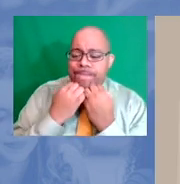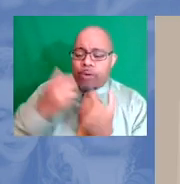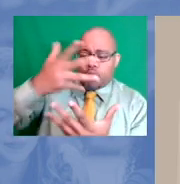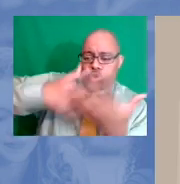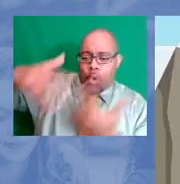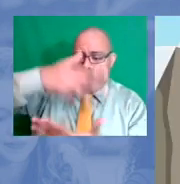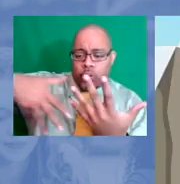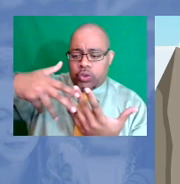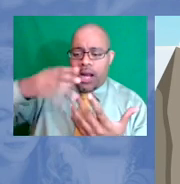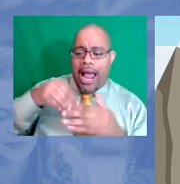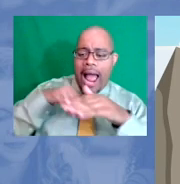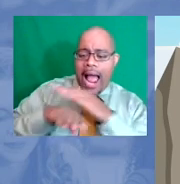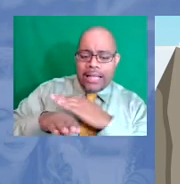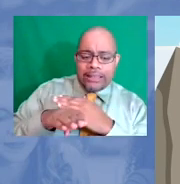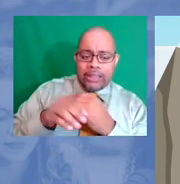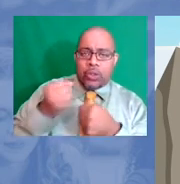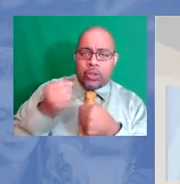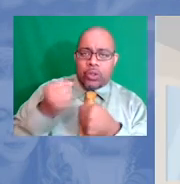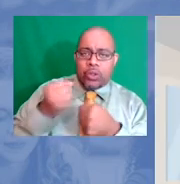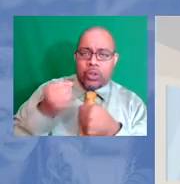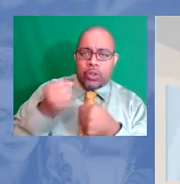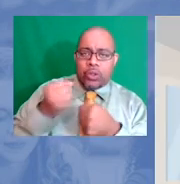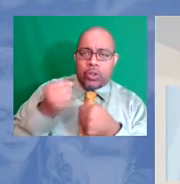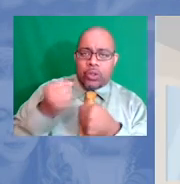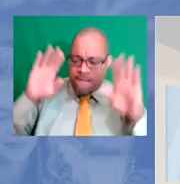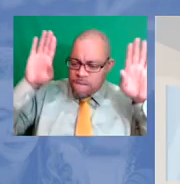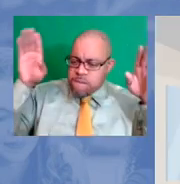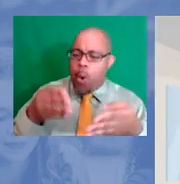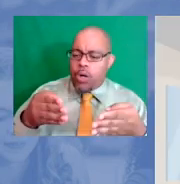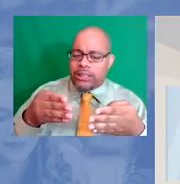DISTRACTIONS. BE FOCUSED, BE STRONG, BE VIGILANT IT WON'T